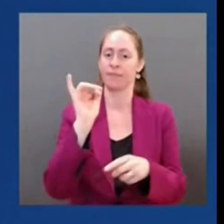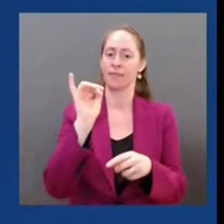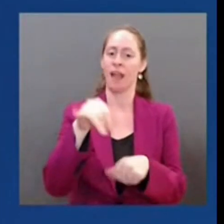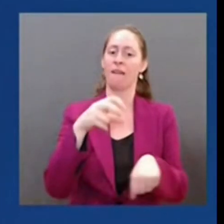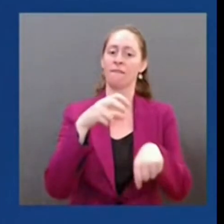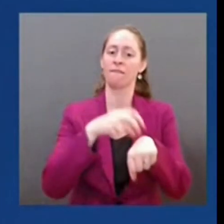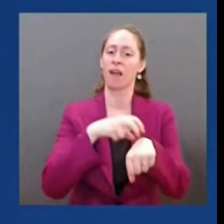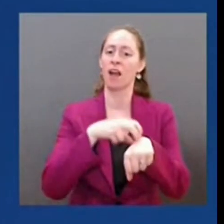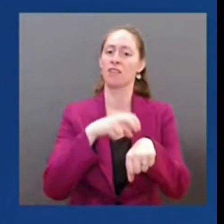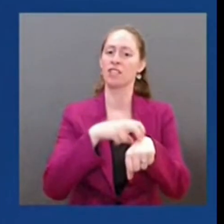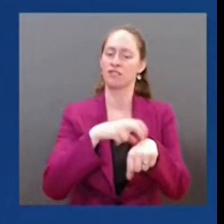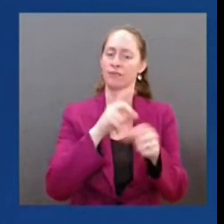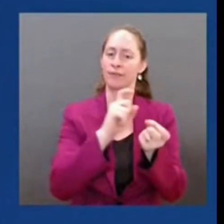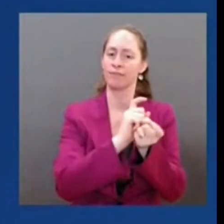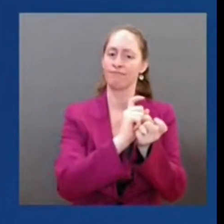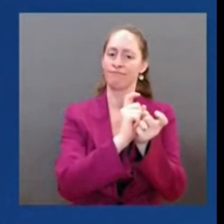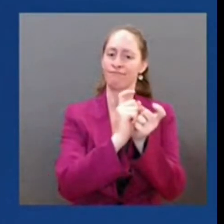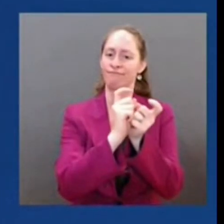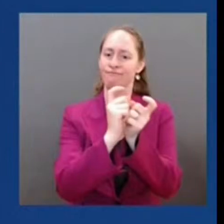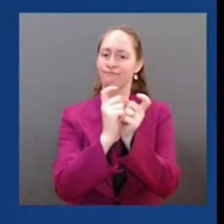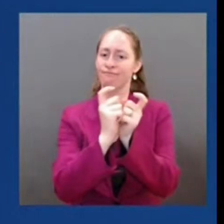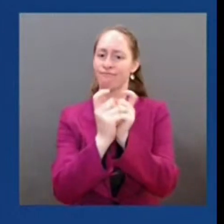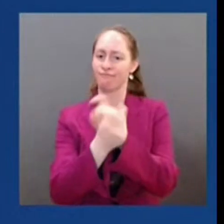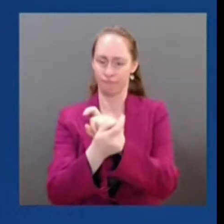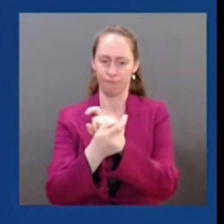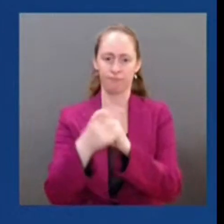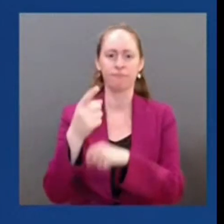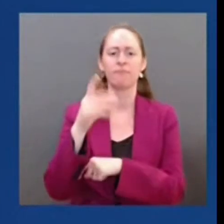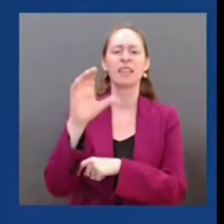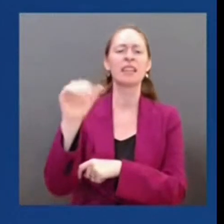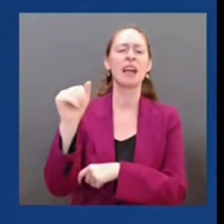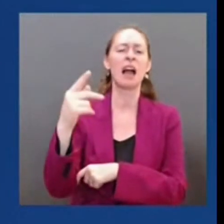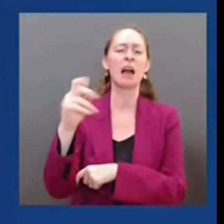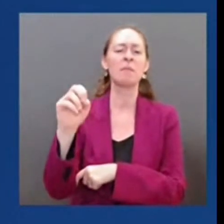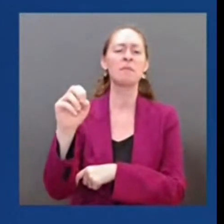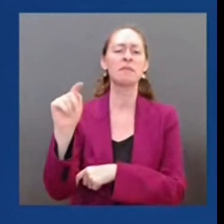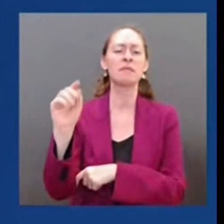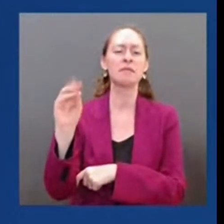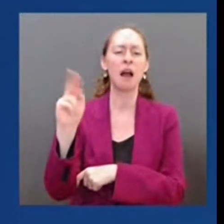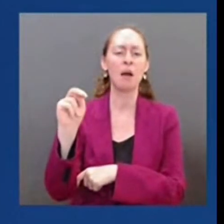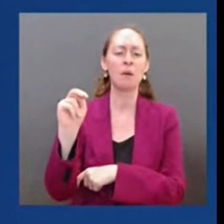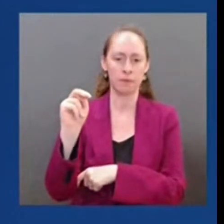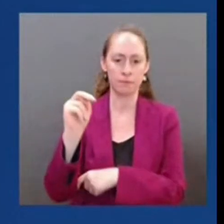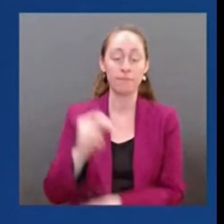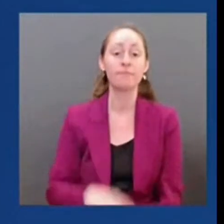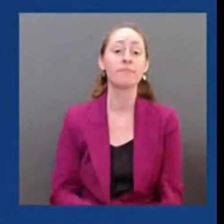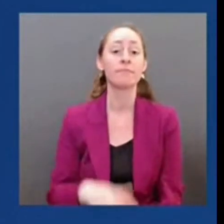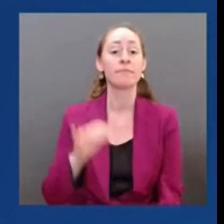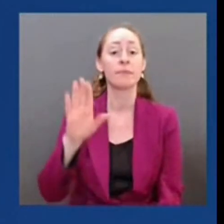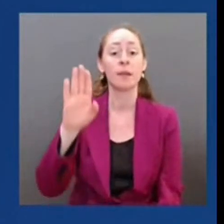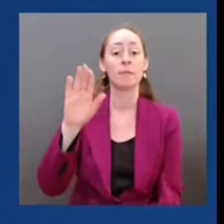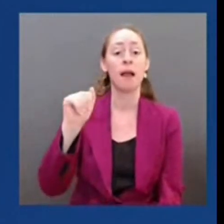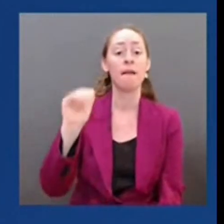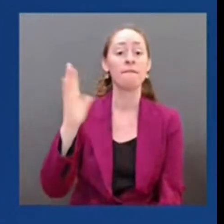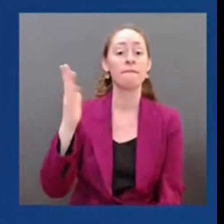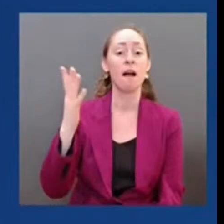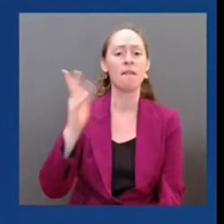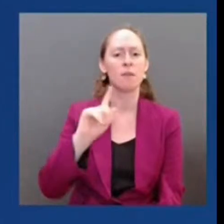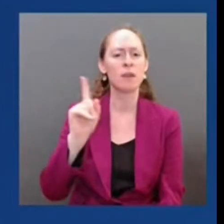BA4 AND BA5. BA4 PARTICULARLY IN THE WEST